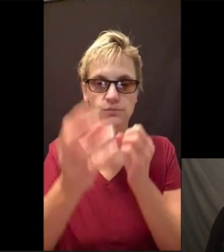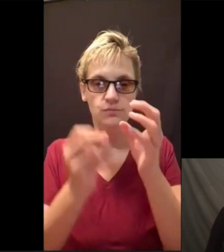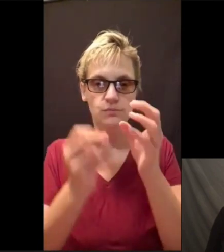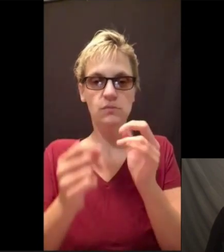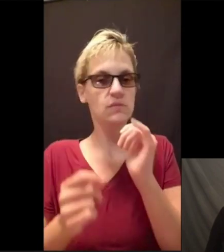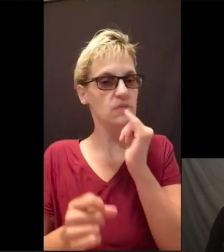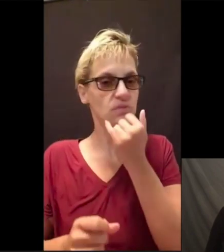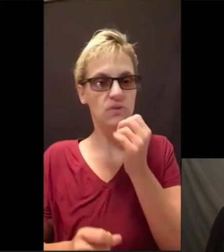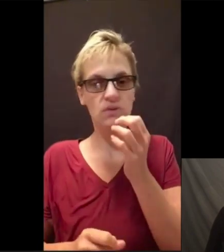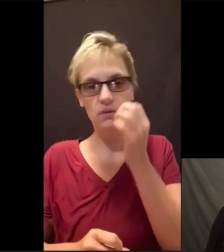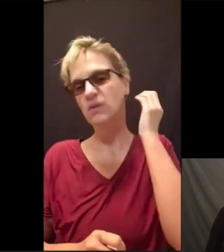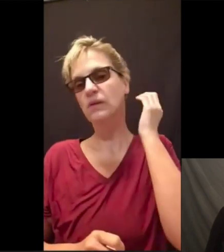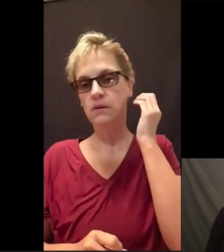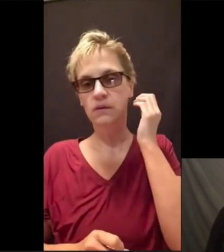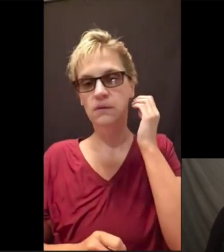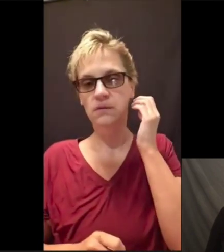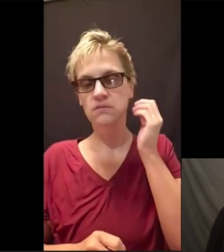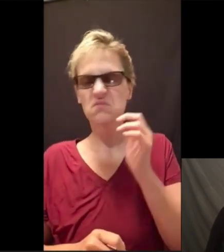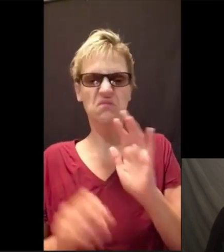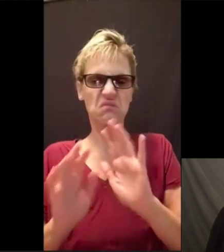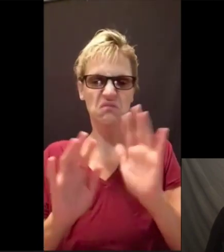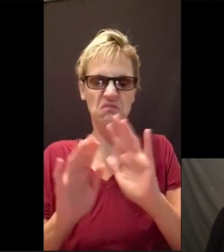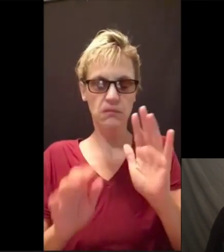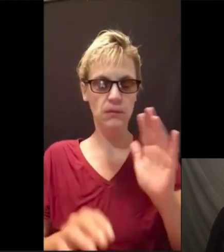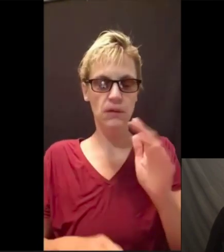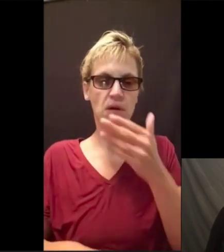that's trying to interpret for you. Or you're signing and you accidentally scratch your